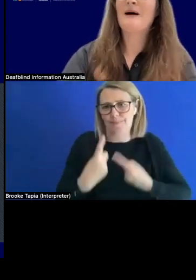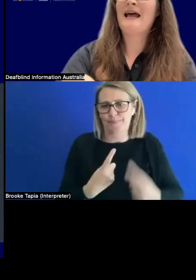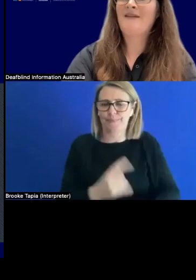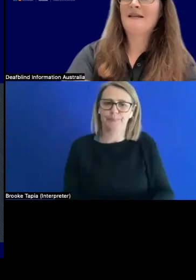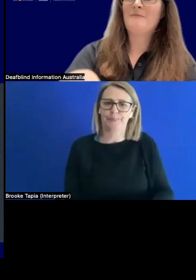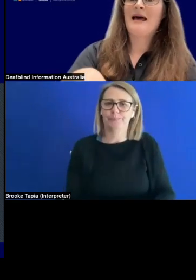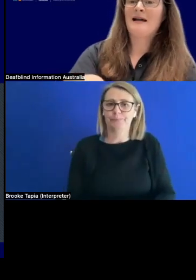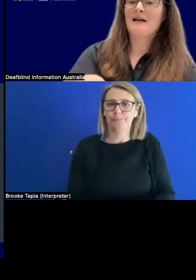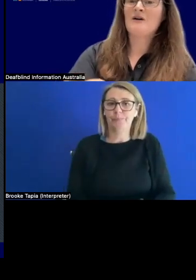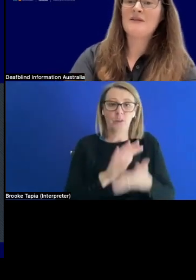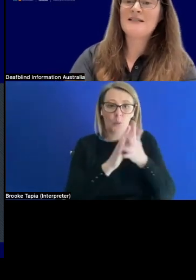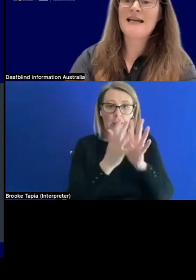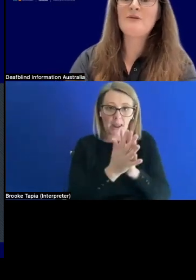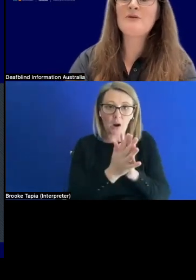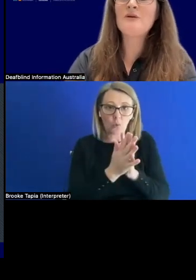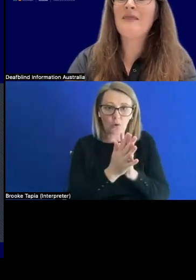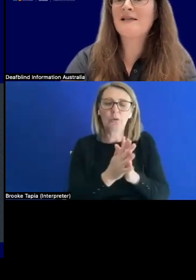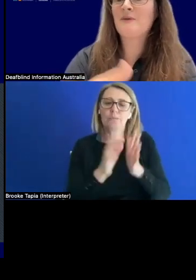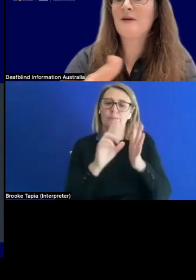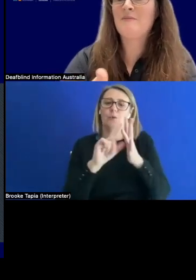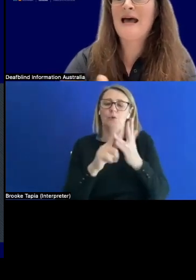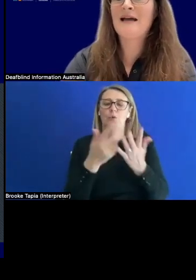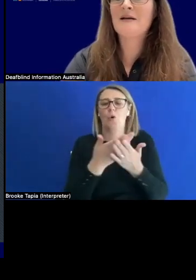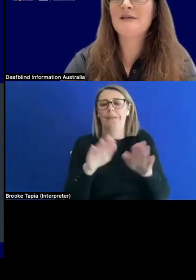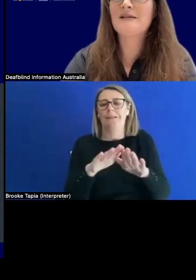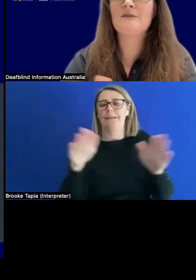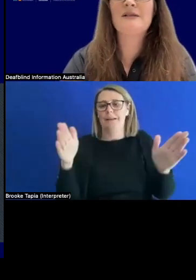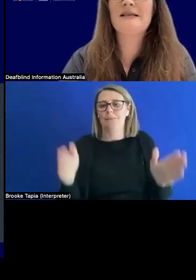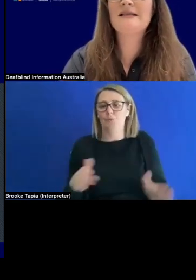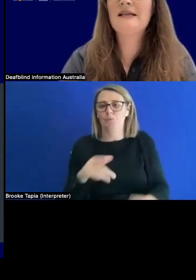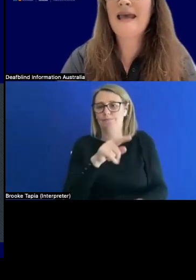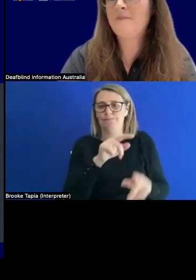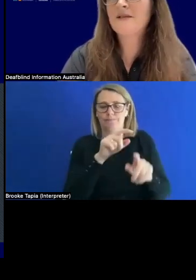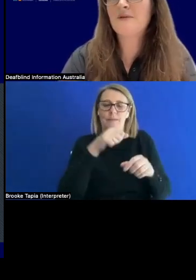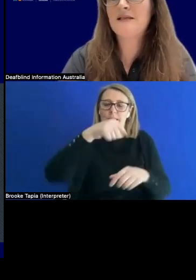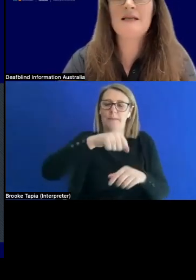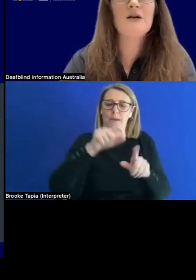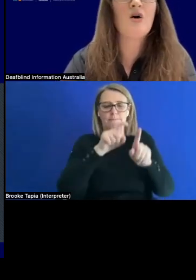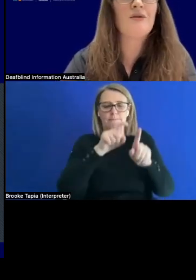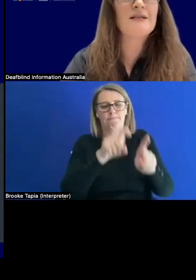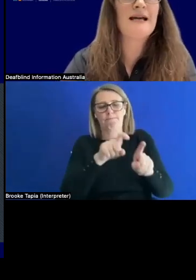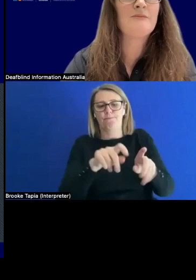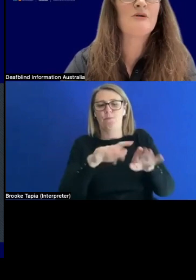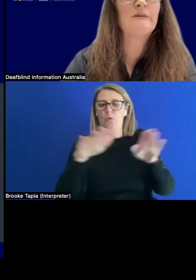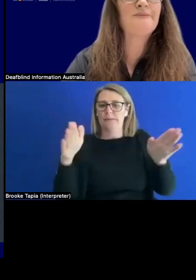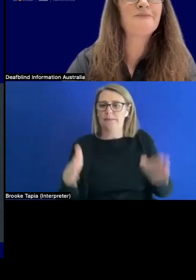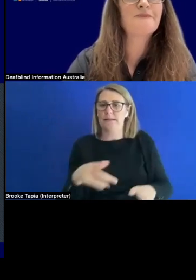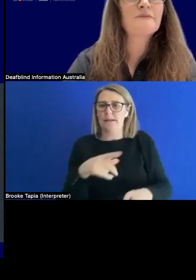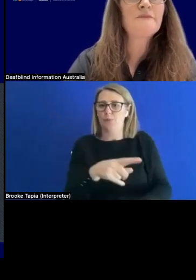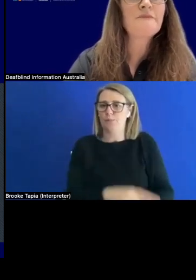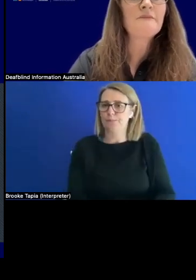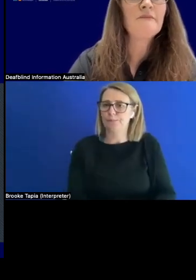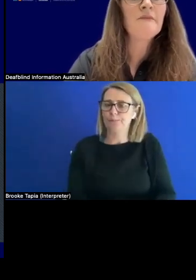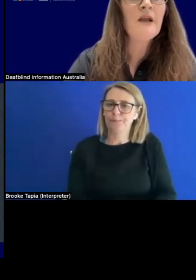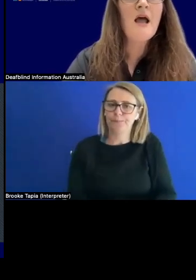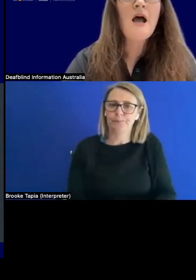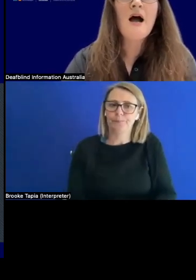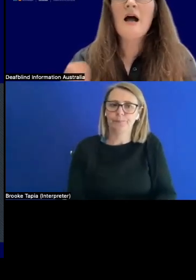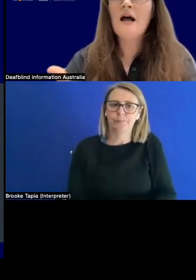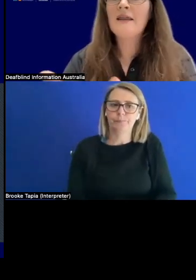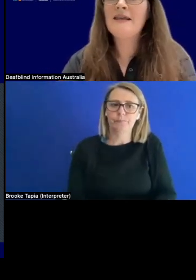by having the bag on the table and that’s where the bag was kept, it was sitting on the table.